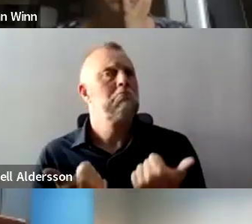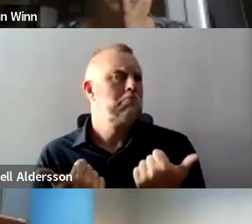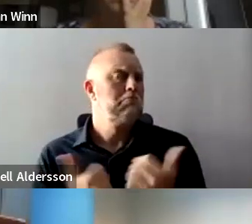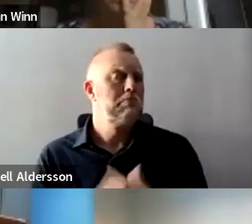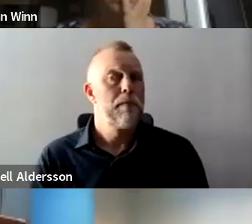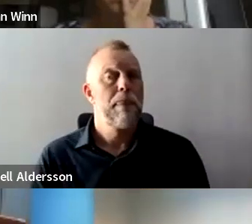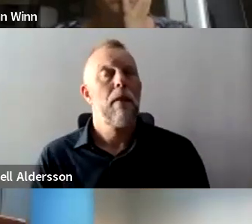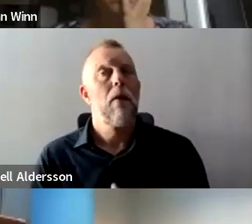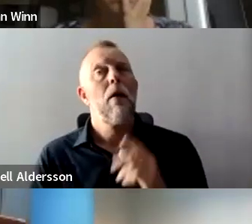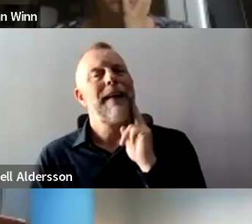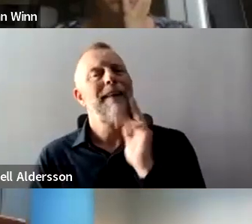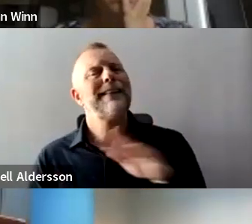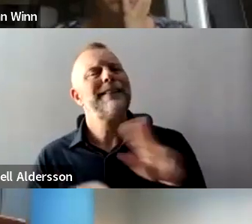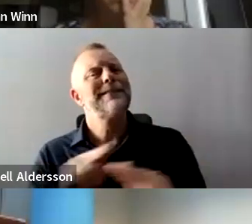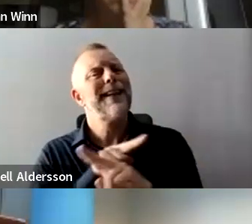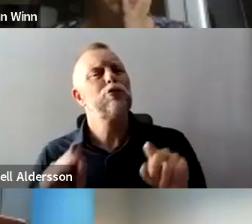They work particularly